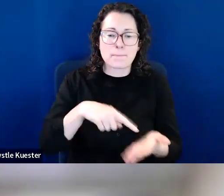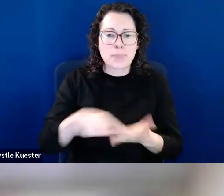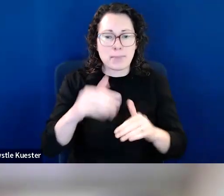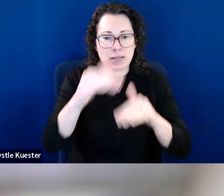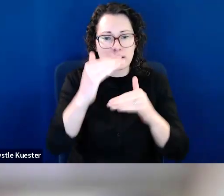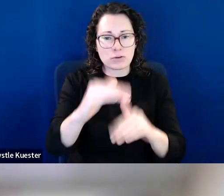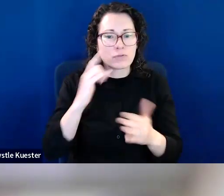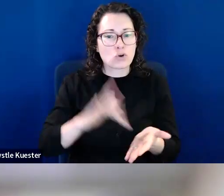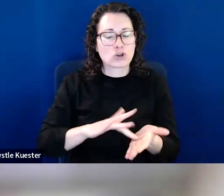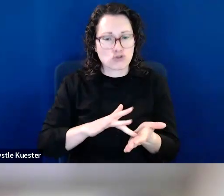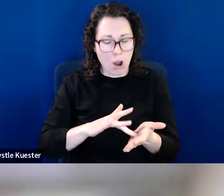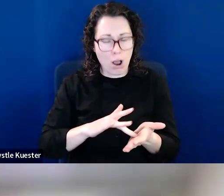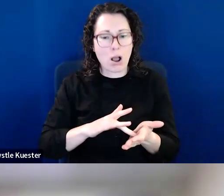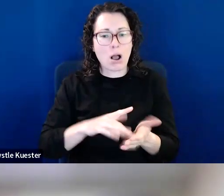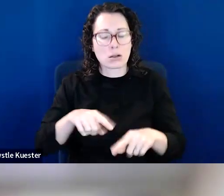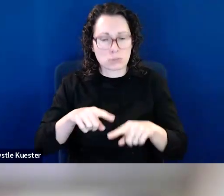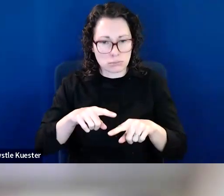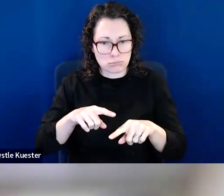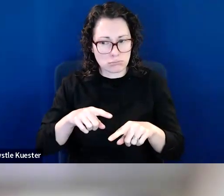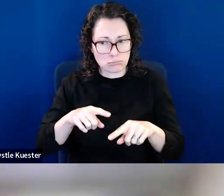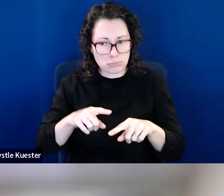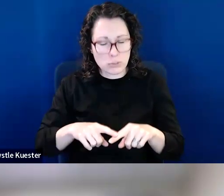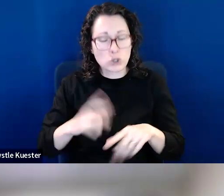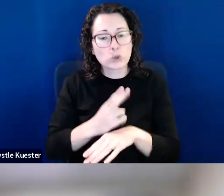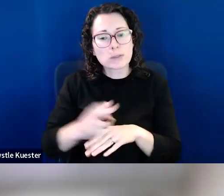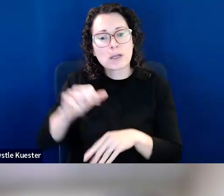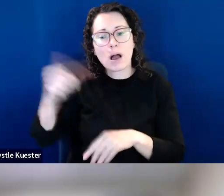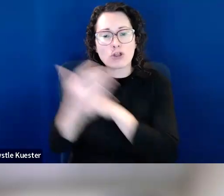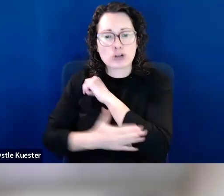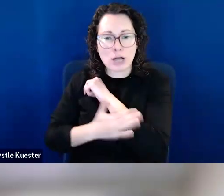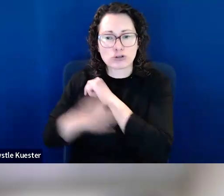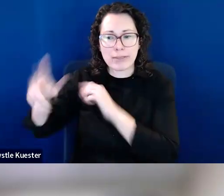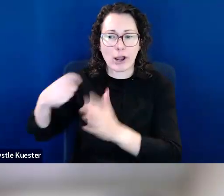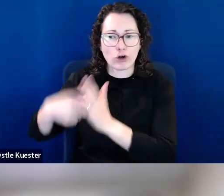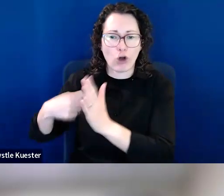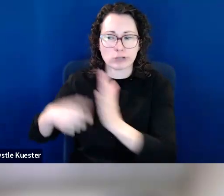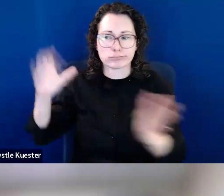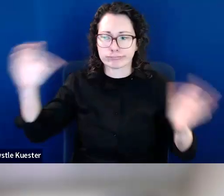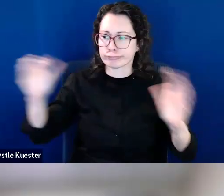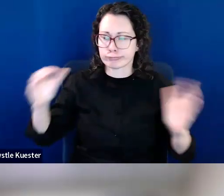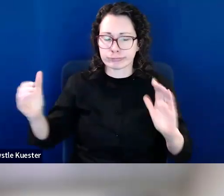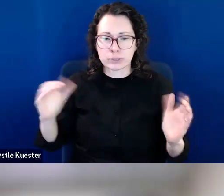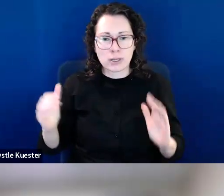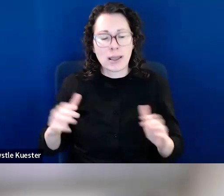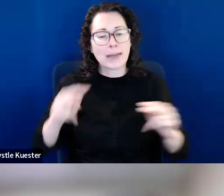for drug basis on price of other countries while the Medicare negotiated maximum fair